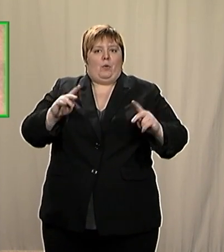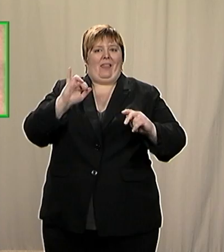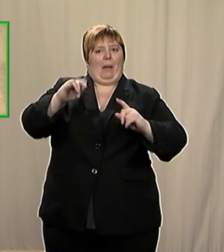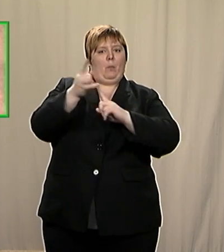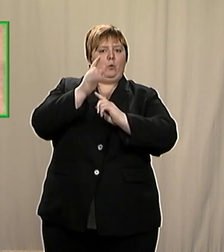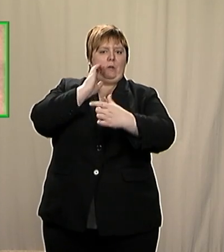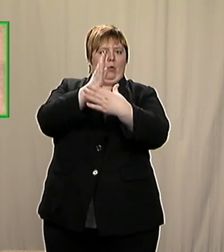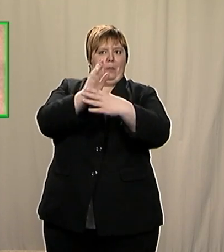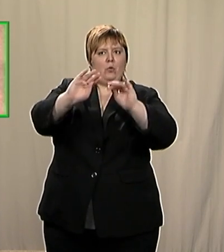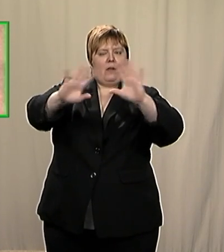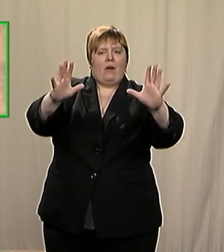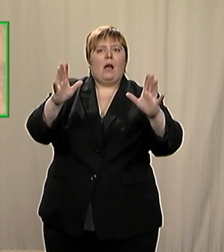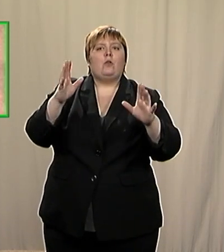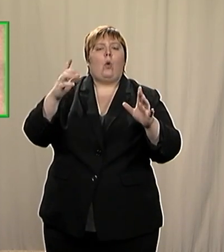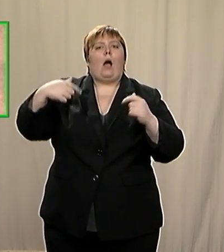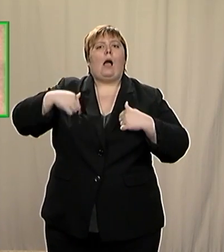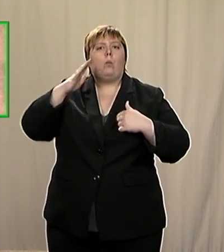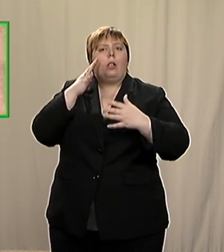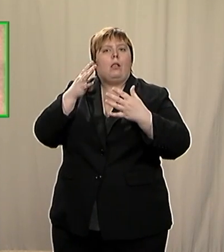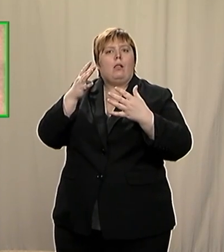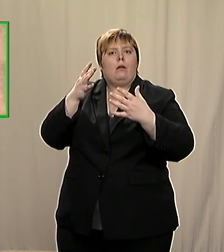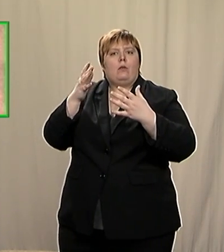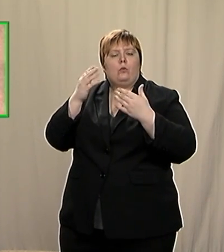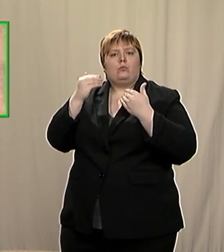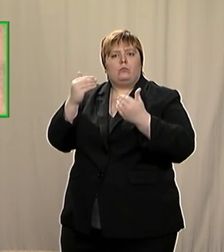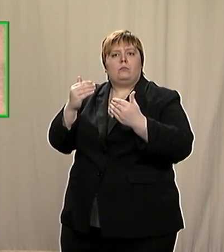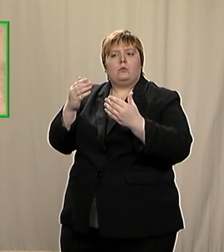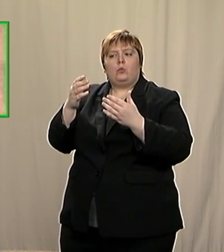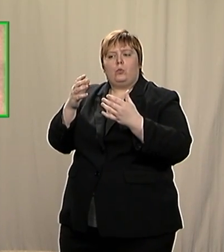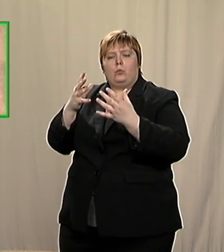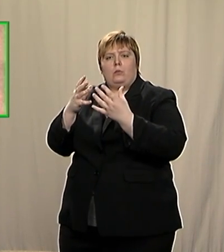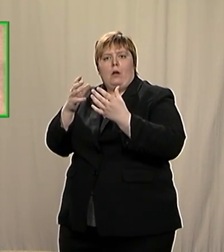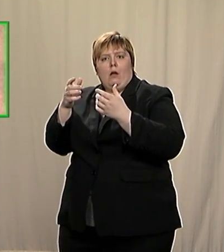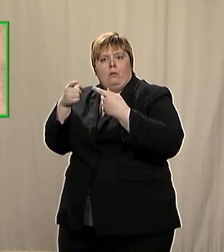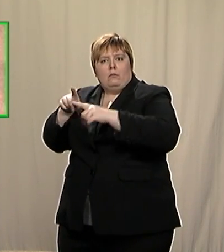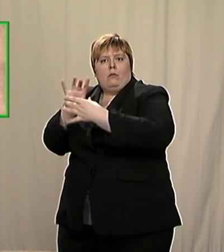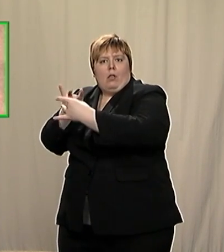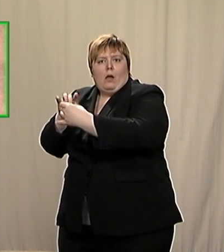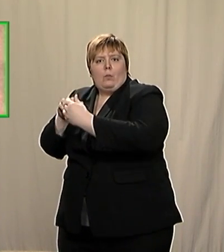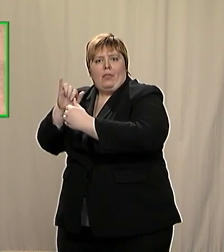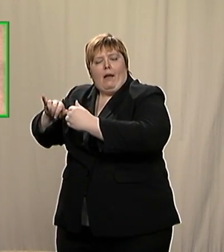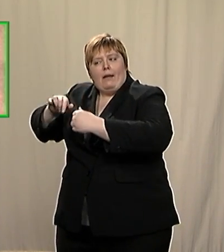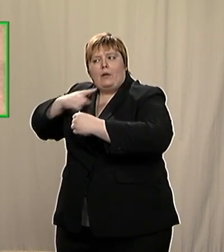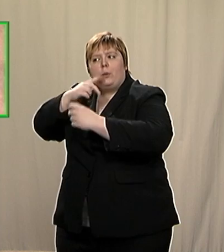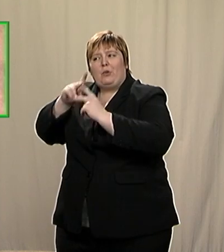at the moment, but I will align with the hearing person saying I'm not really sure. I think she's talking about X.